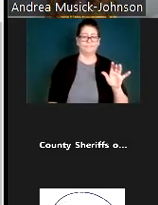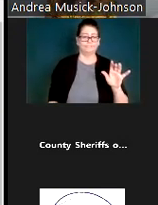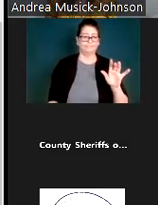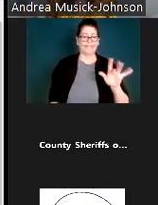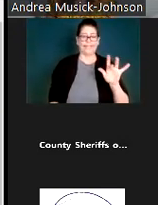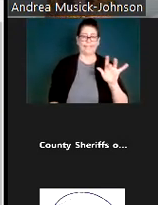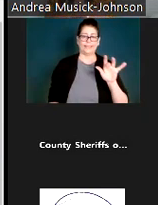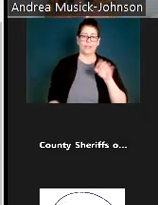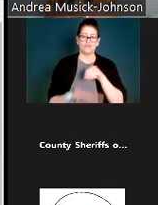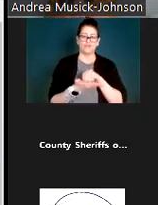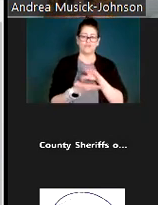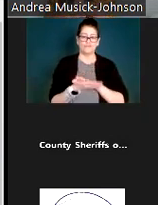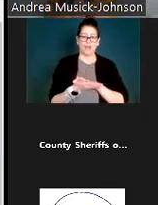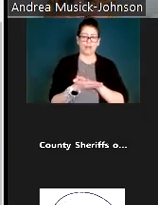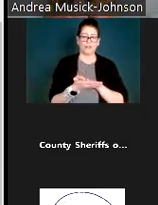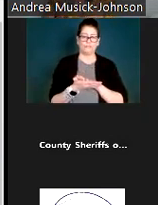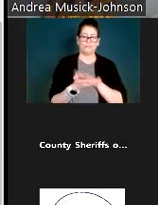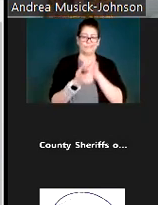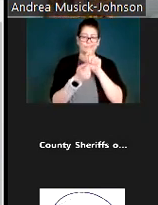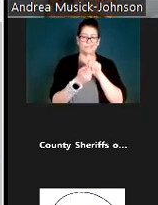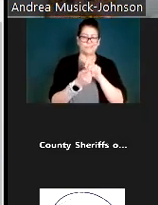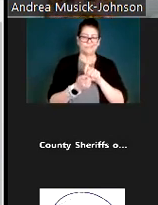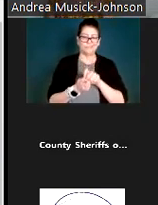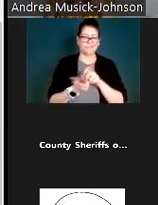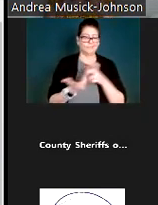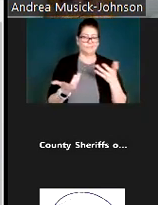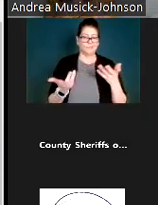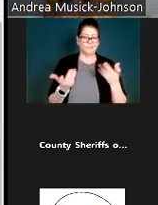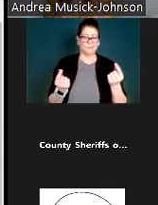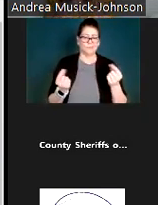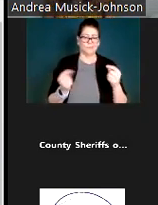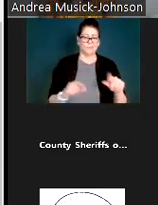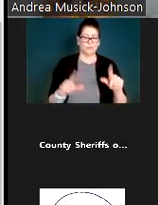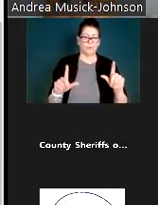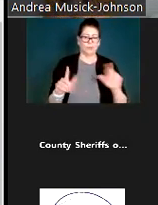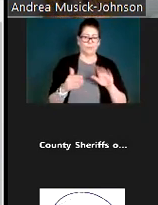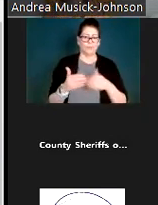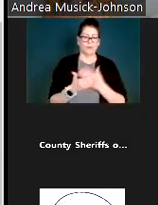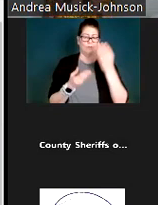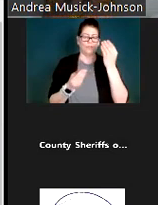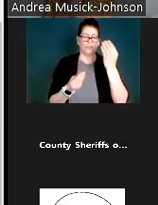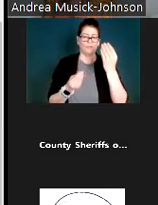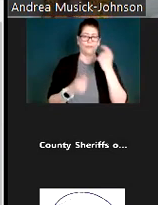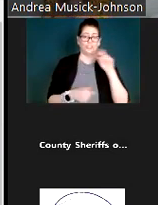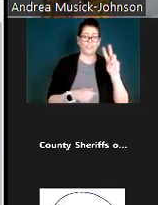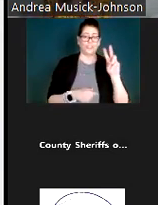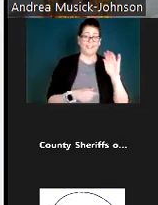And it's, what it's gonna do is, it's going to pull up all of the information that VINE has collected on this individual.